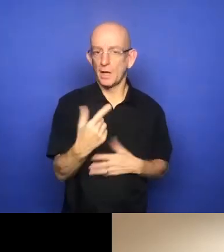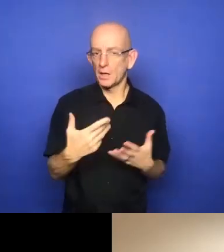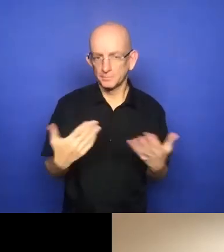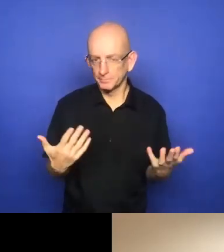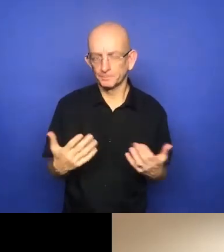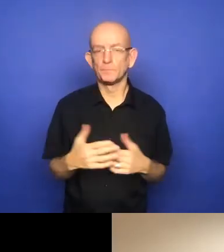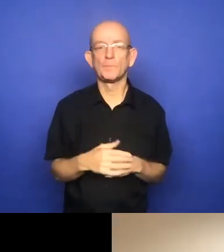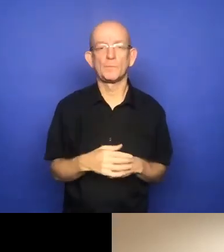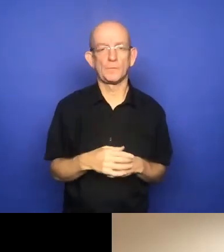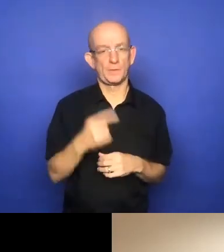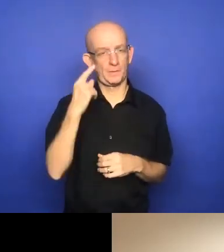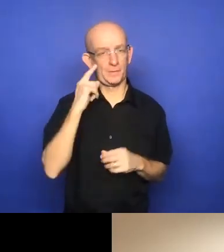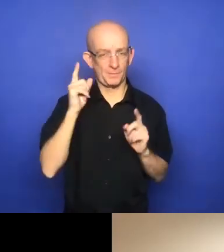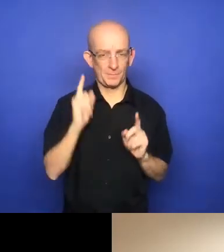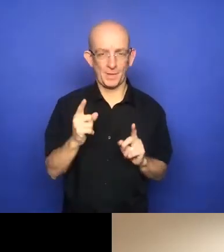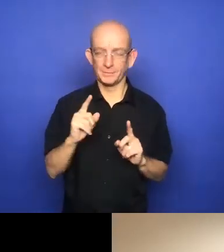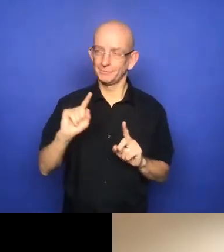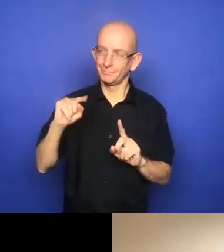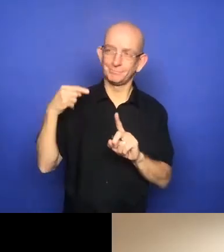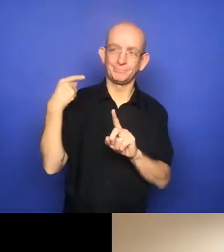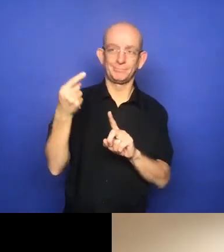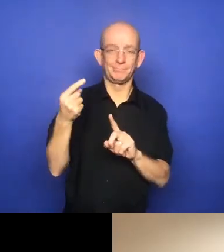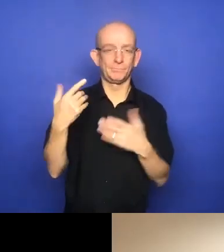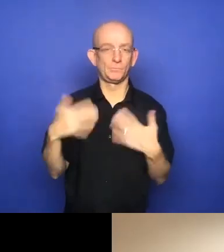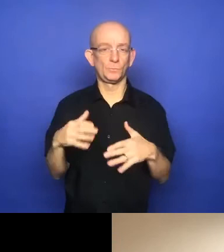critical that statisticians, Governments, OPDs